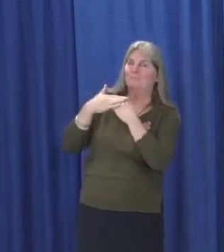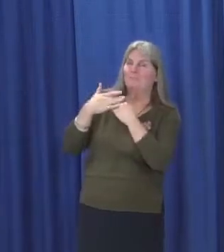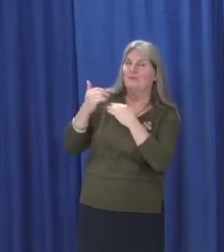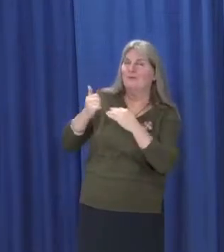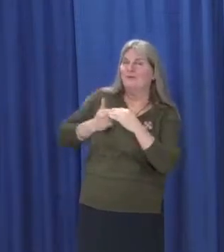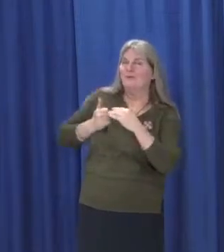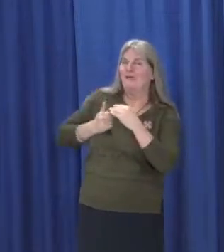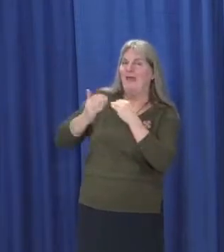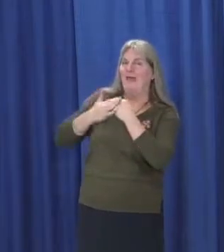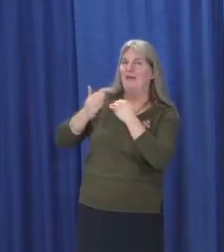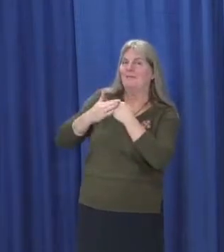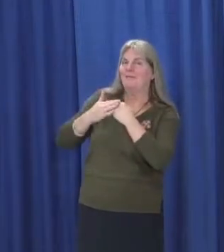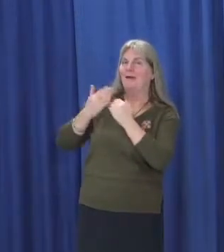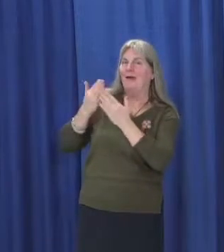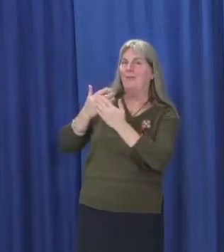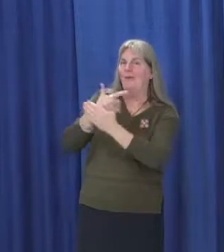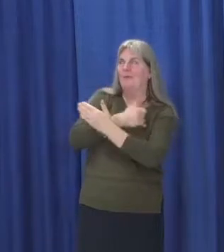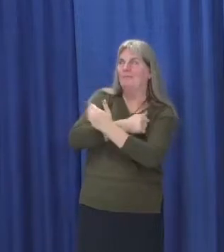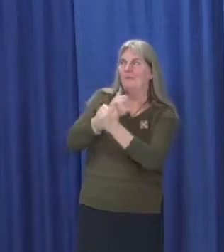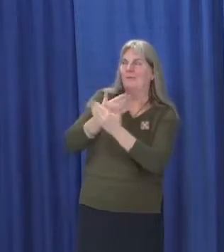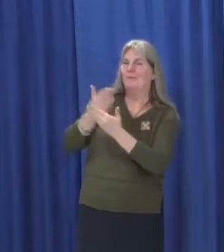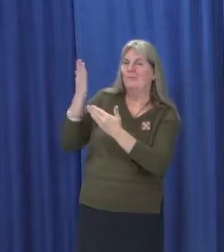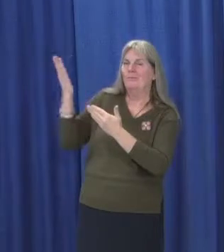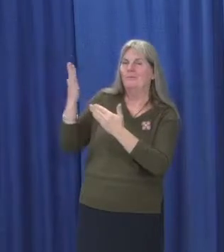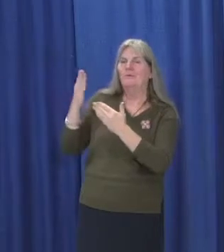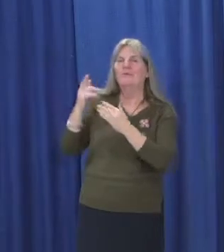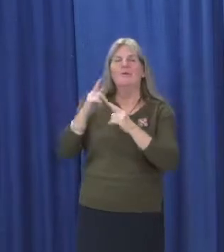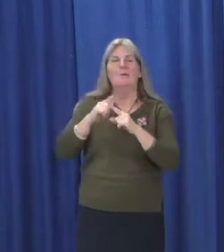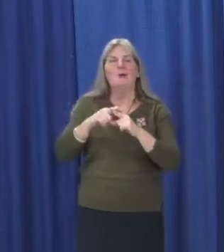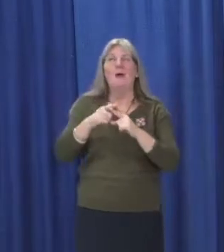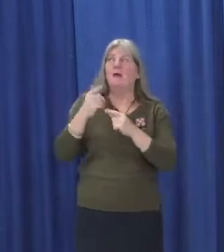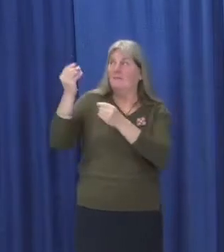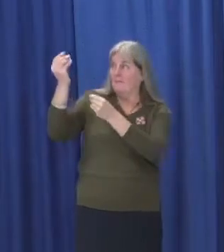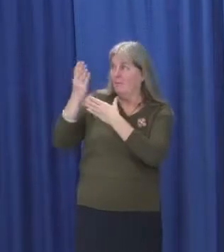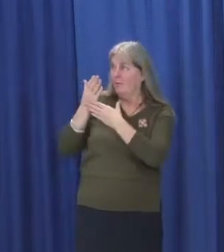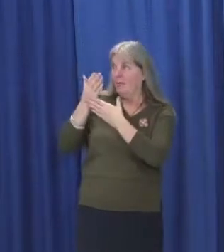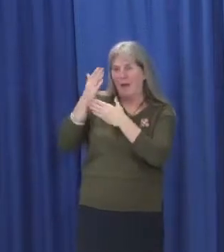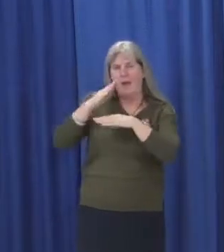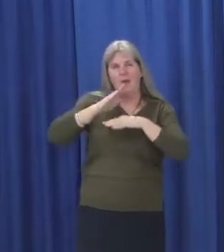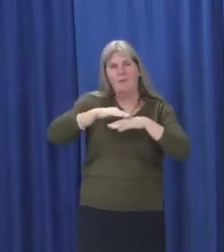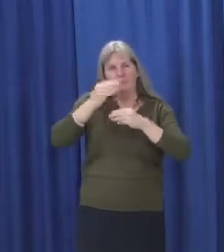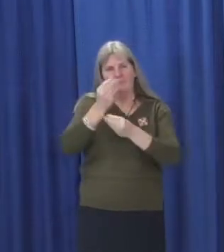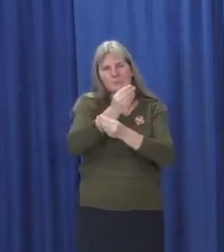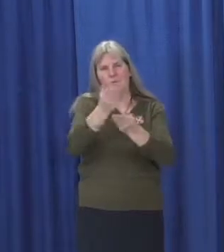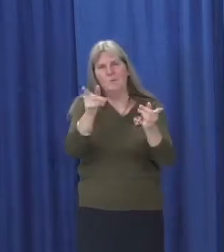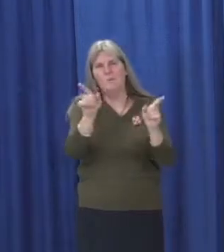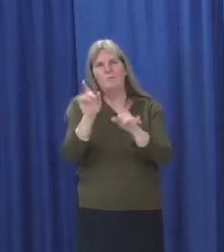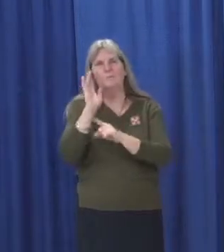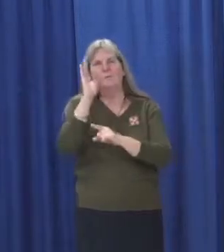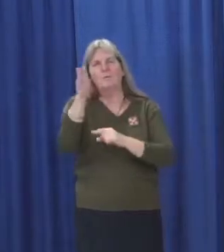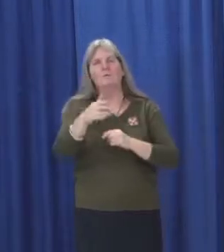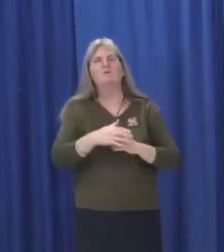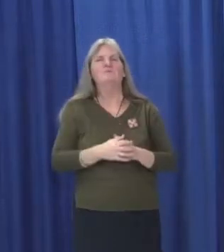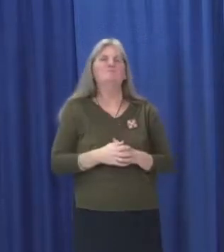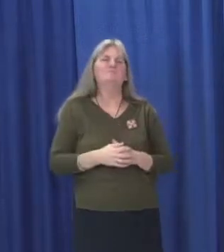national advisory committee and I will make recommendations for Yukon accordingly.